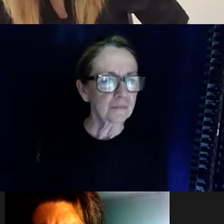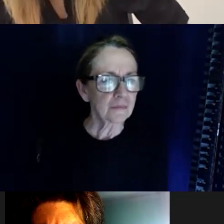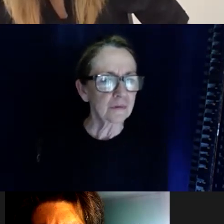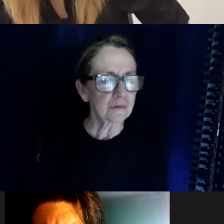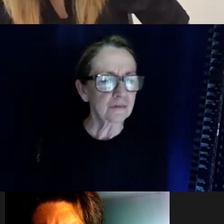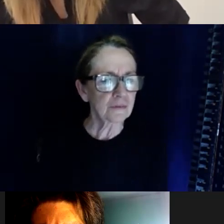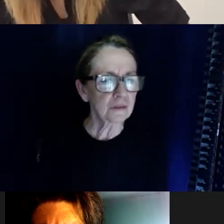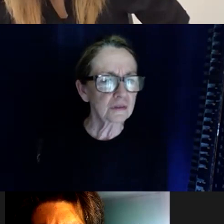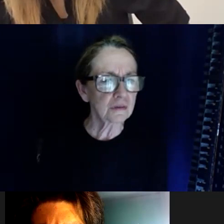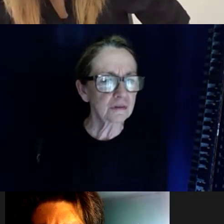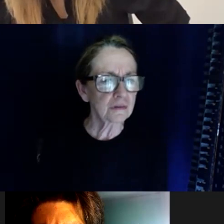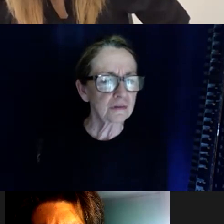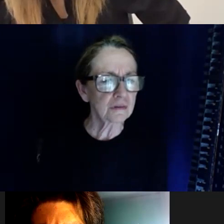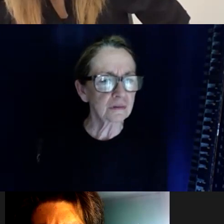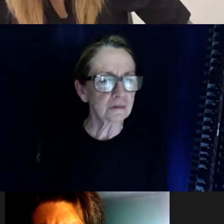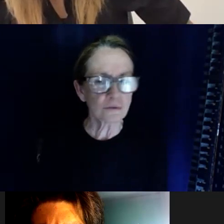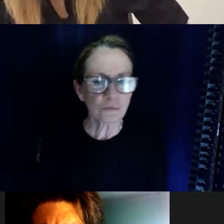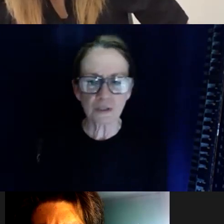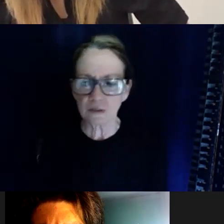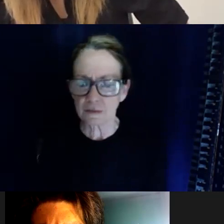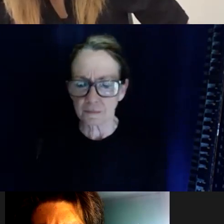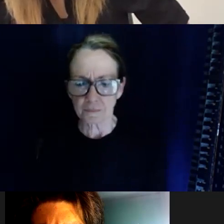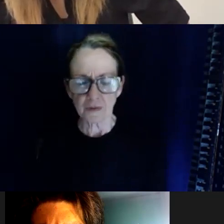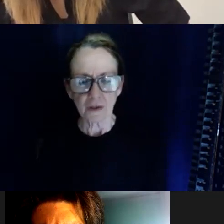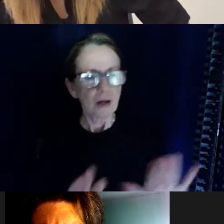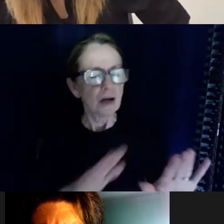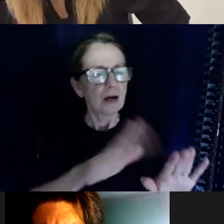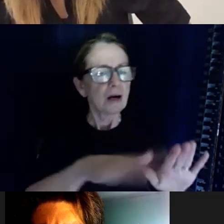I JUST PUT THE MINUTES UP, OR I'M GOING TO PUT THE MINUTES UP. OKAY. I JUST PUT THE MINUTES UP, OR I'M GOING TO PUT THE MINUTES UP. >> BRETT HAYES: OKAY.